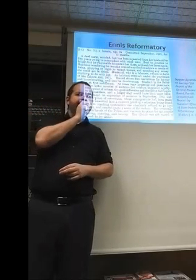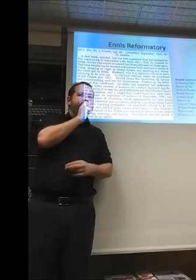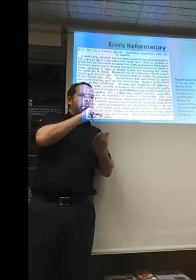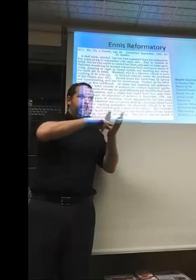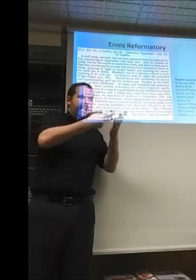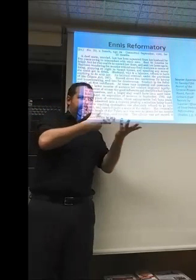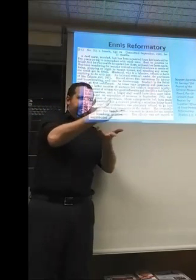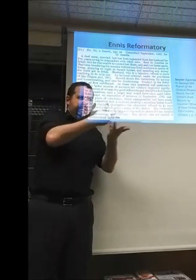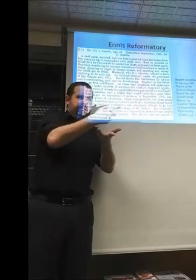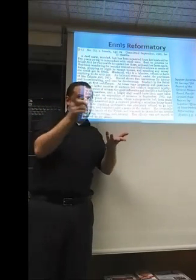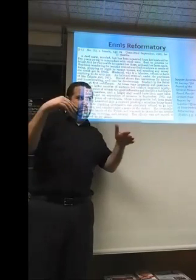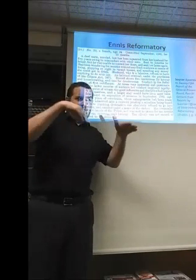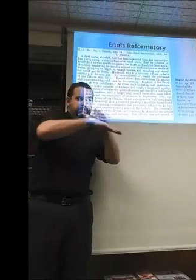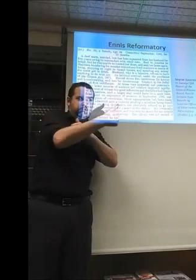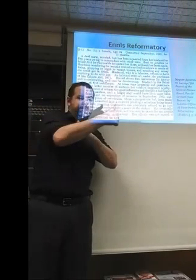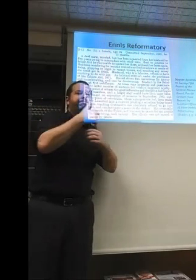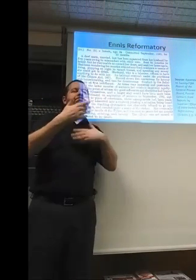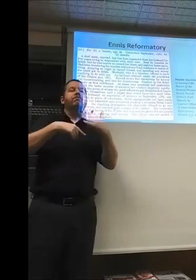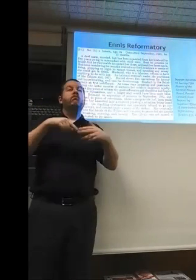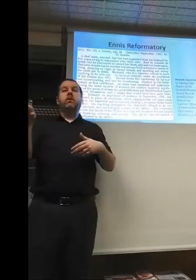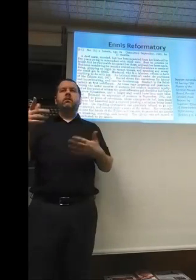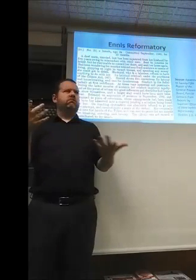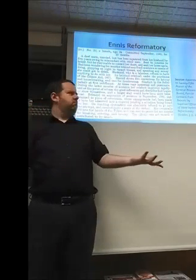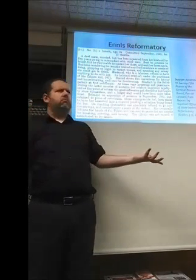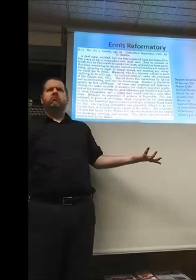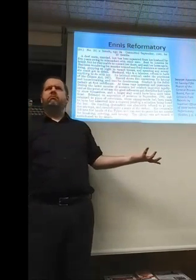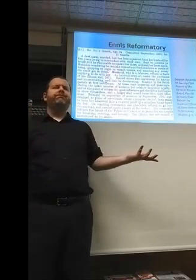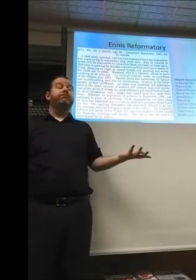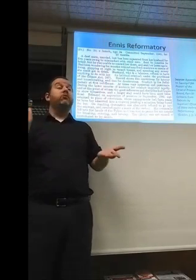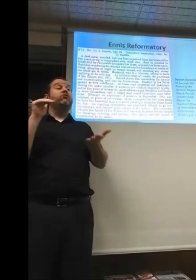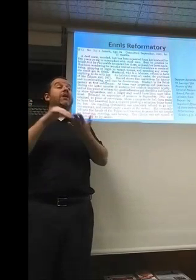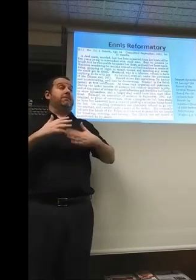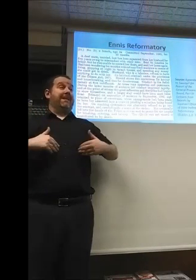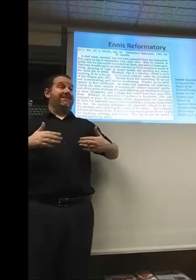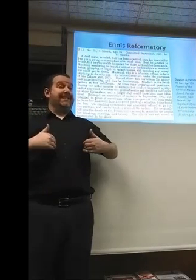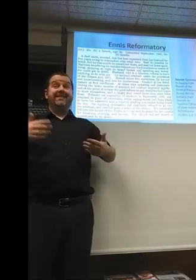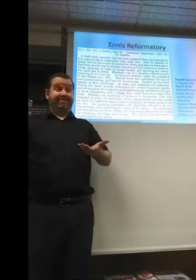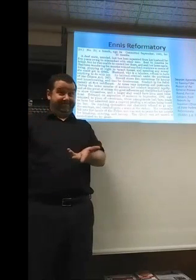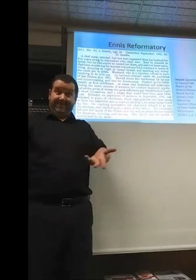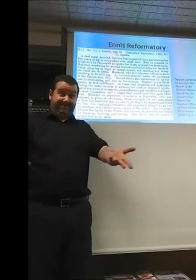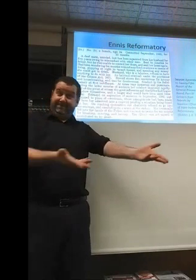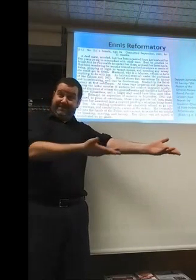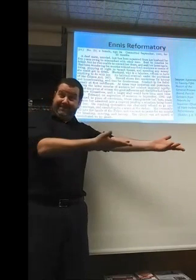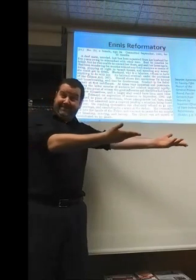heaven and hell and good and bad.